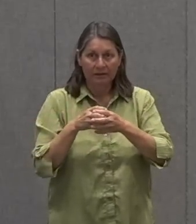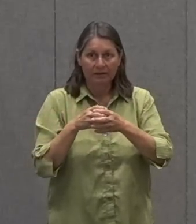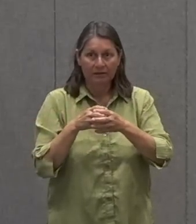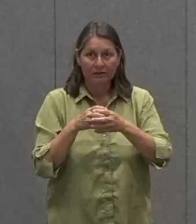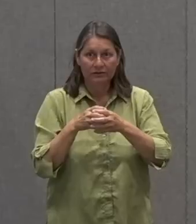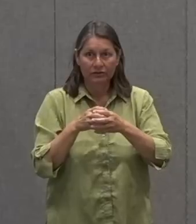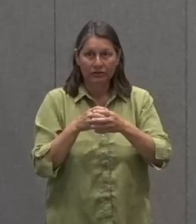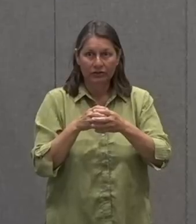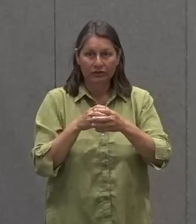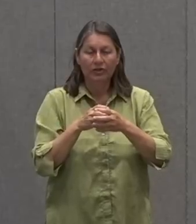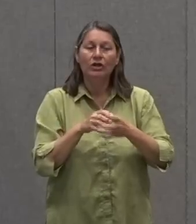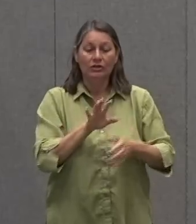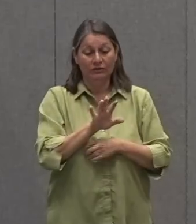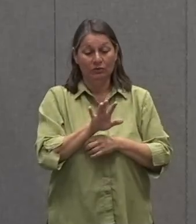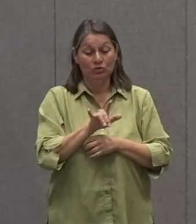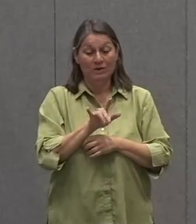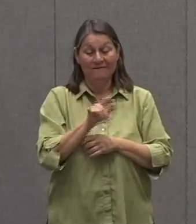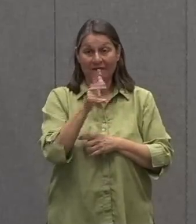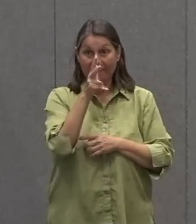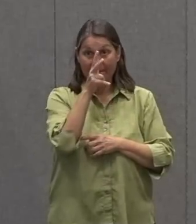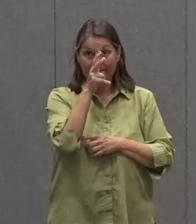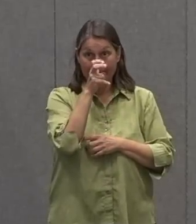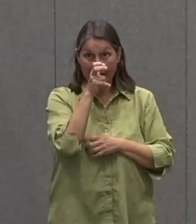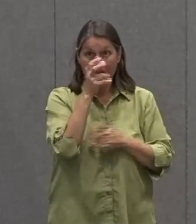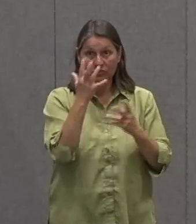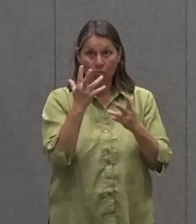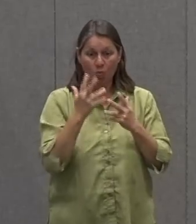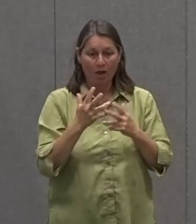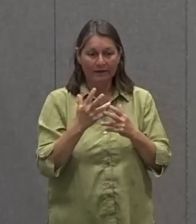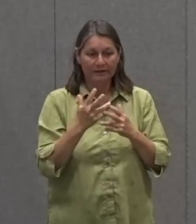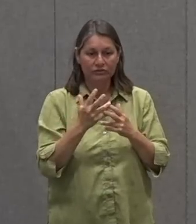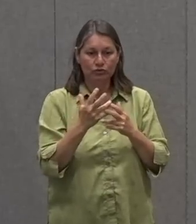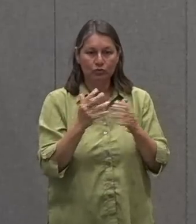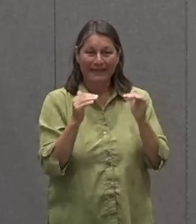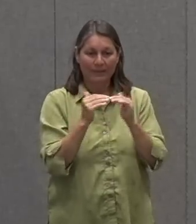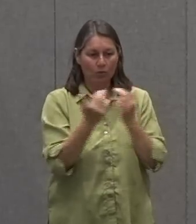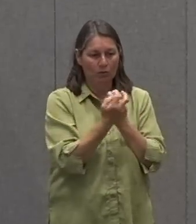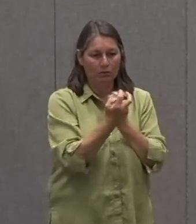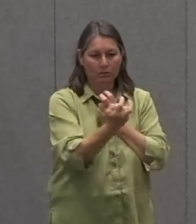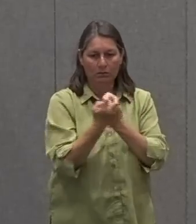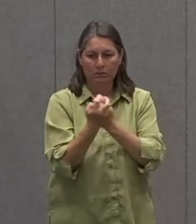25 bugs into equal rows, and we had worked on a